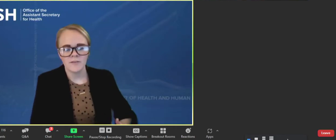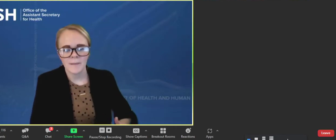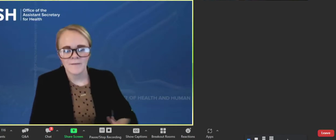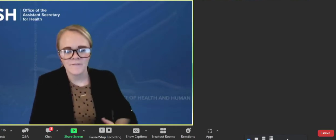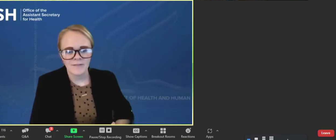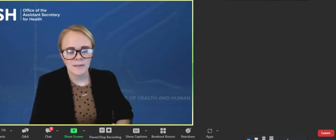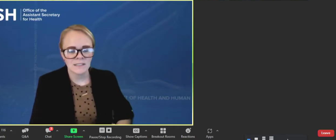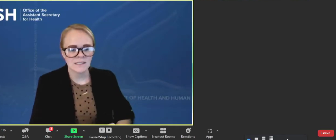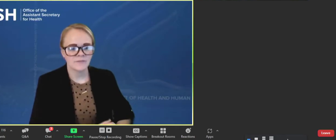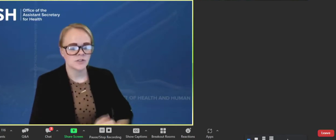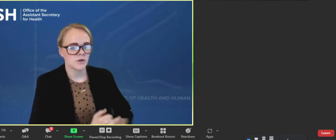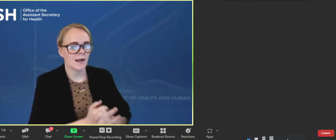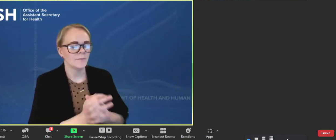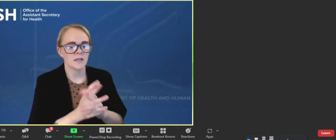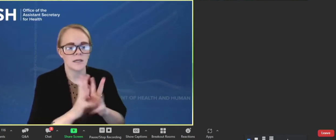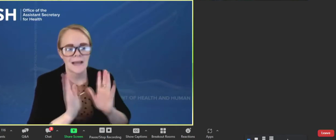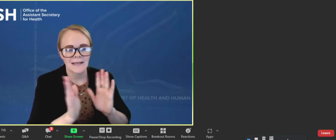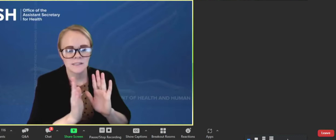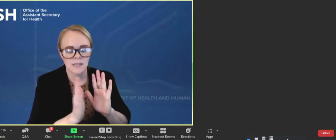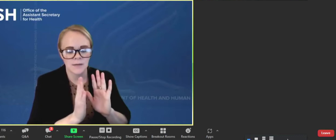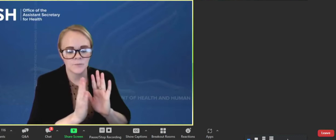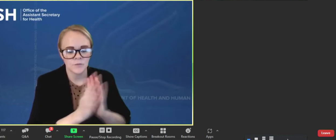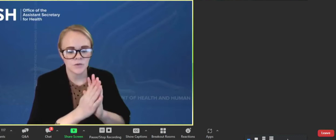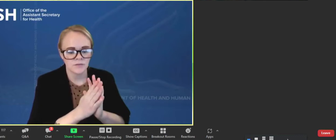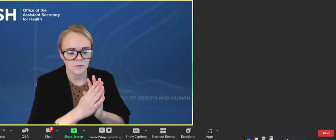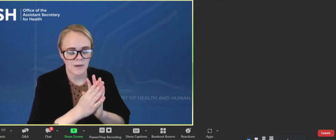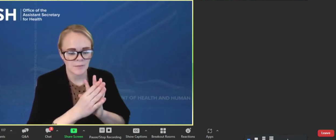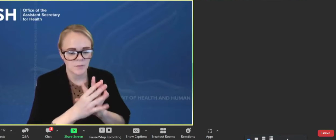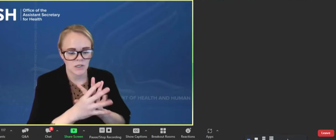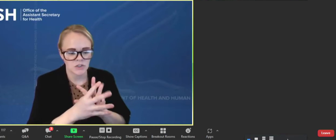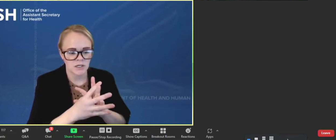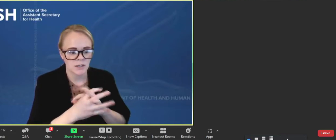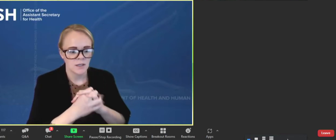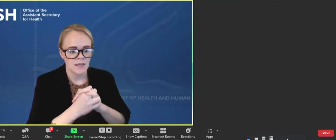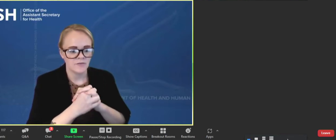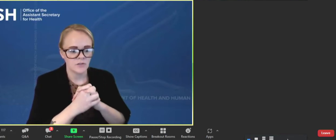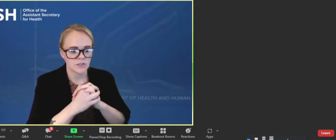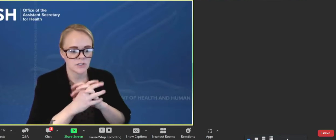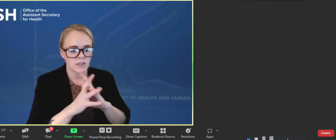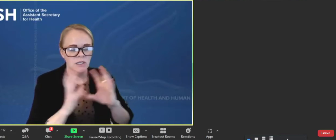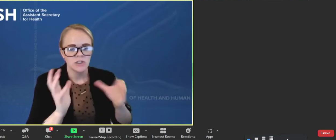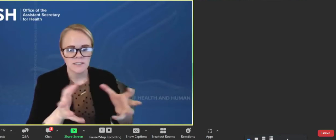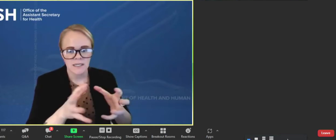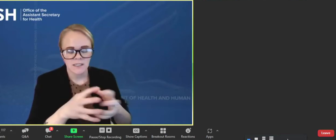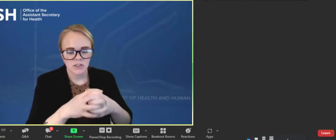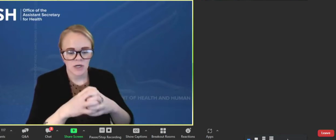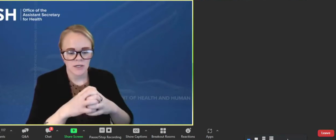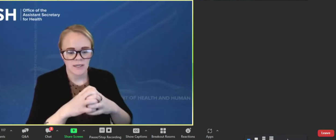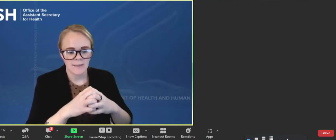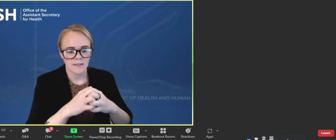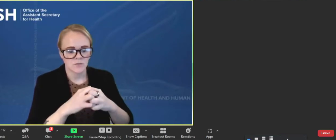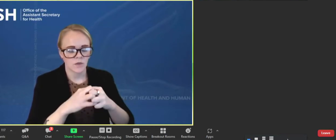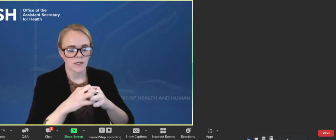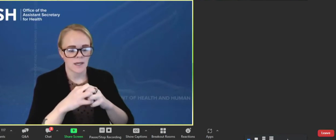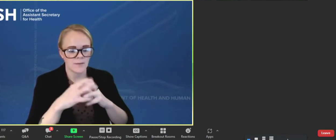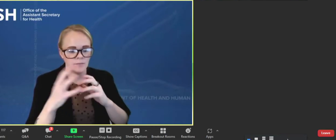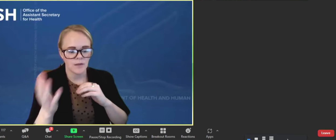We have about five minutes left, so I'm going to ask a wrap up question. If folks are just getting started in this work.